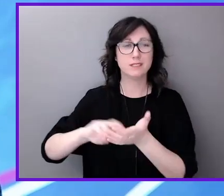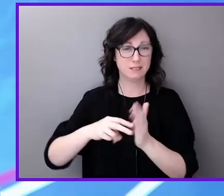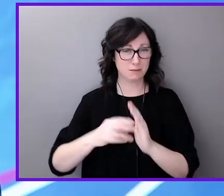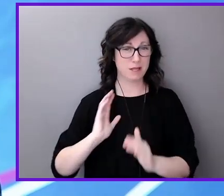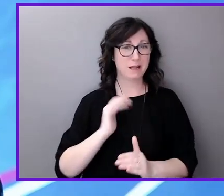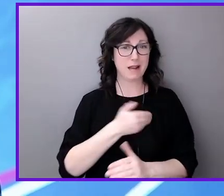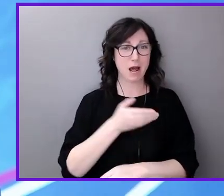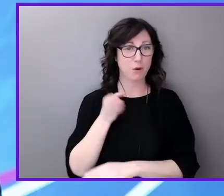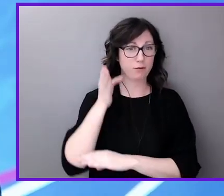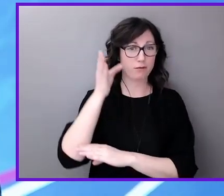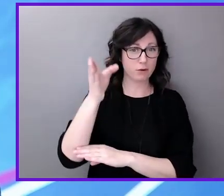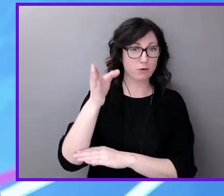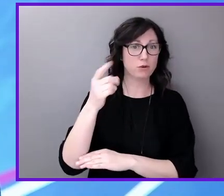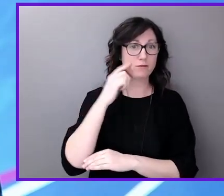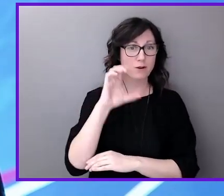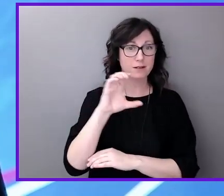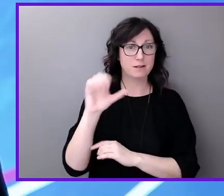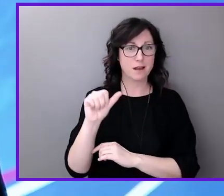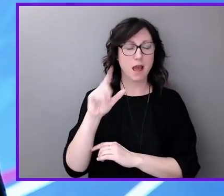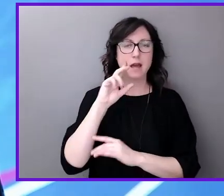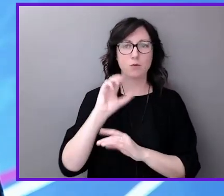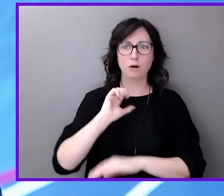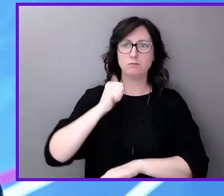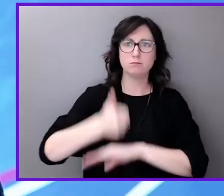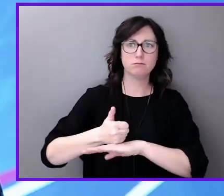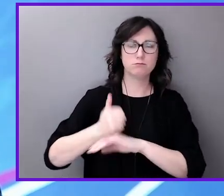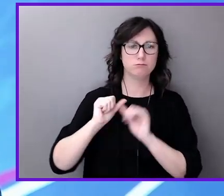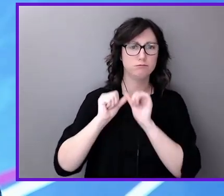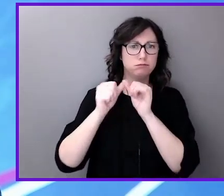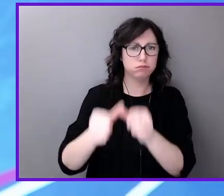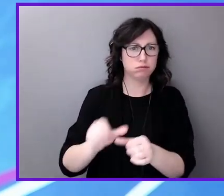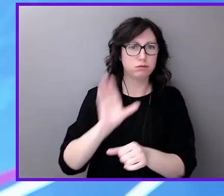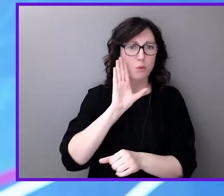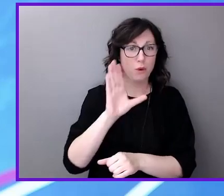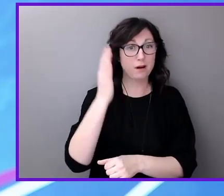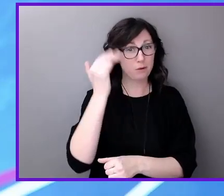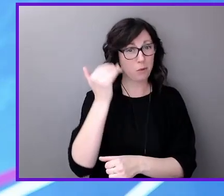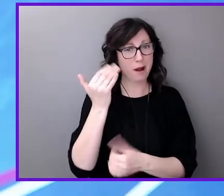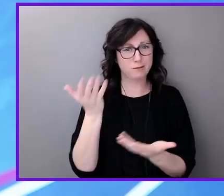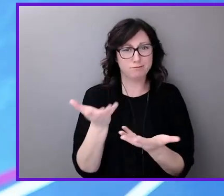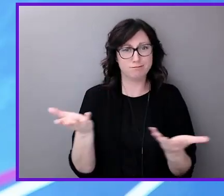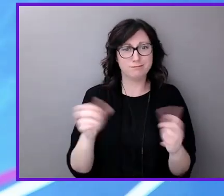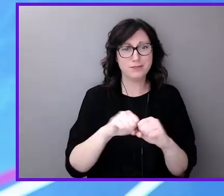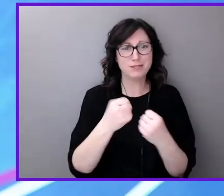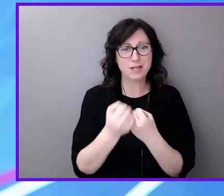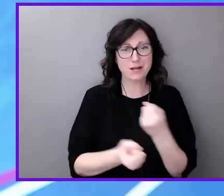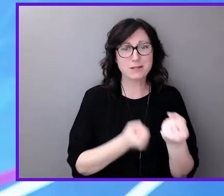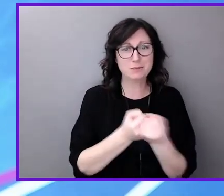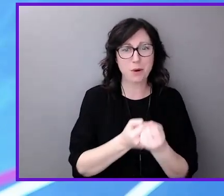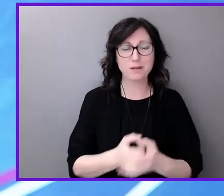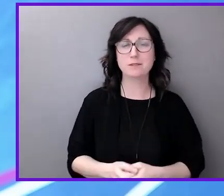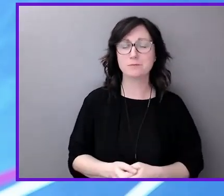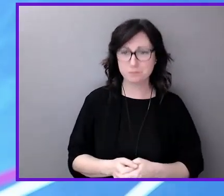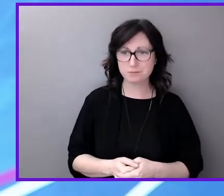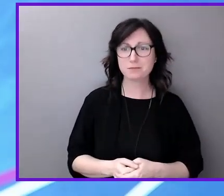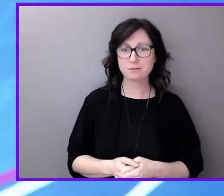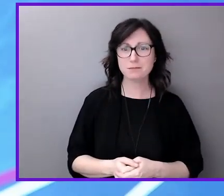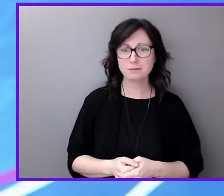an arts council because we will be in agreement with our society. I’m thinking here of a well-known and powerful quotation